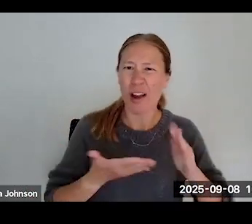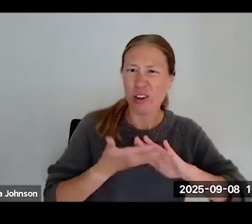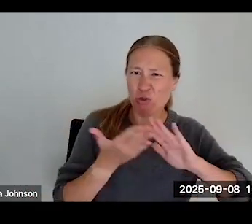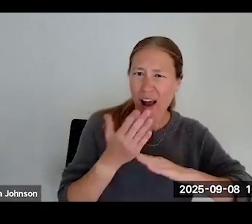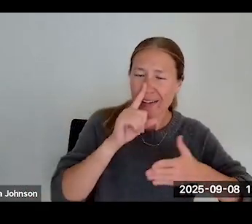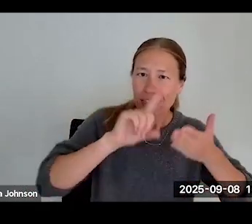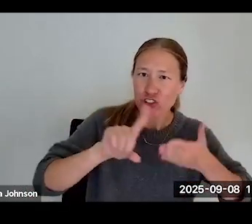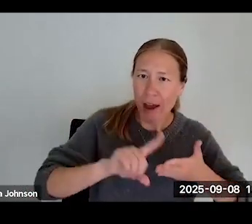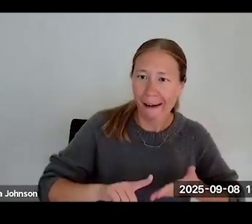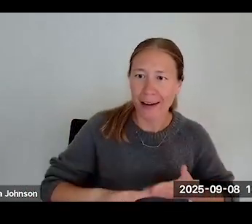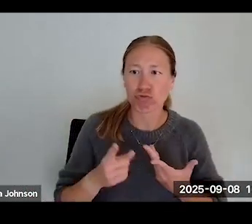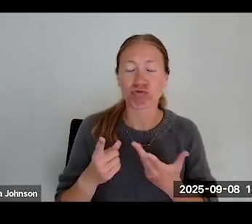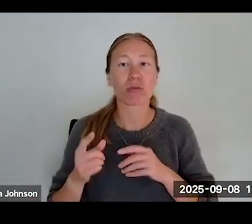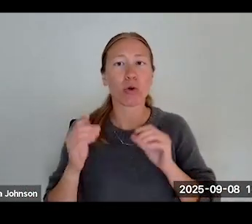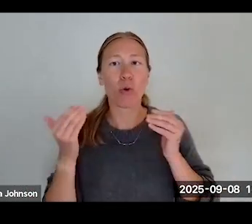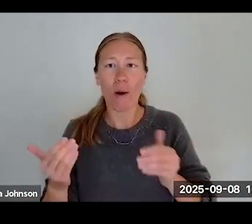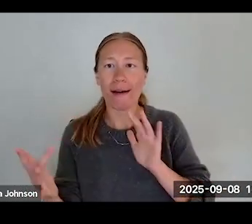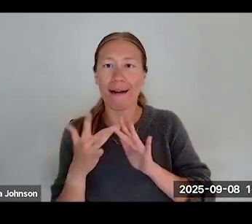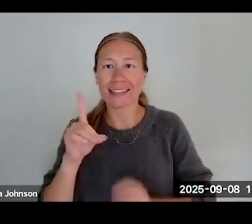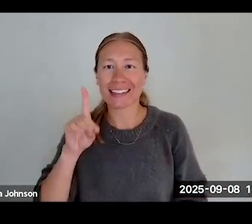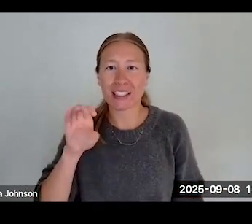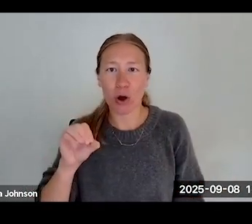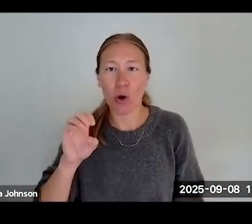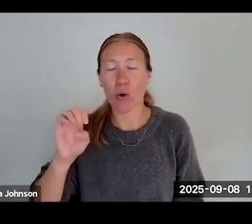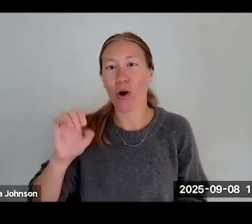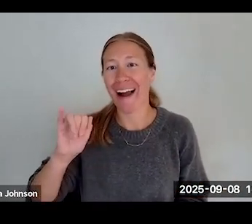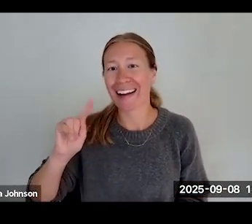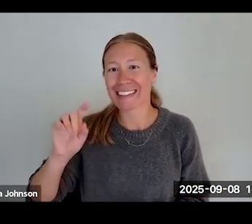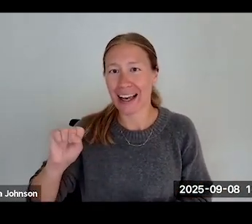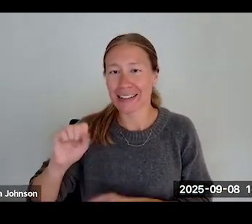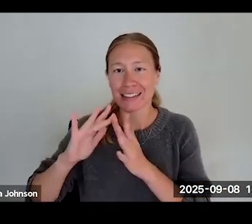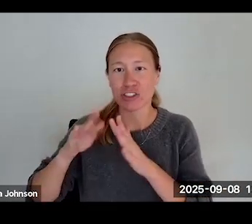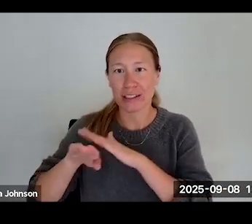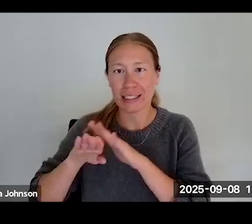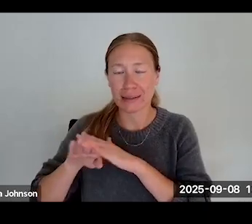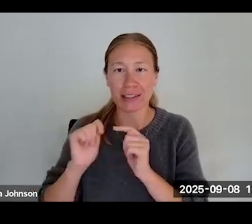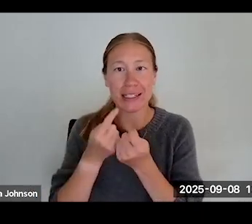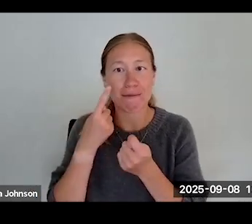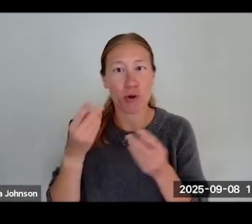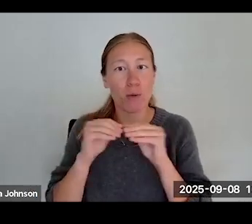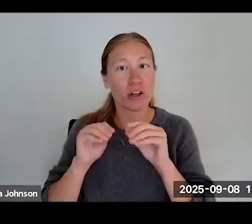and consult with our team or the ITS accessibility team for support if you don't know how to make the fix on your own.